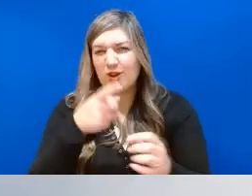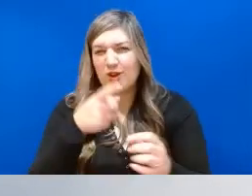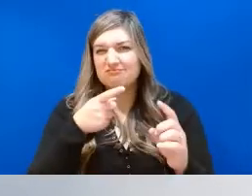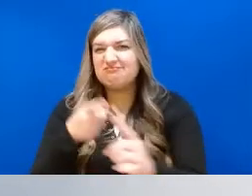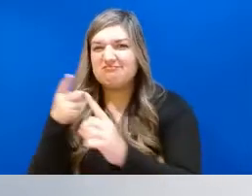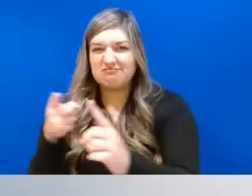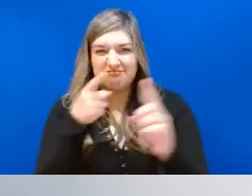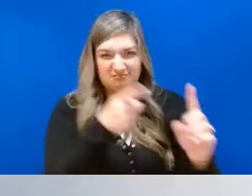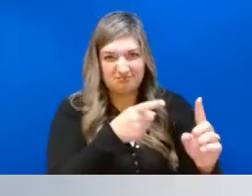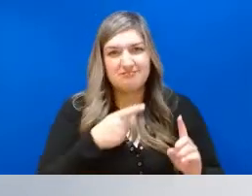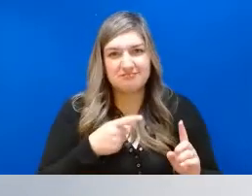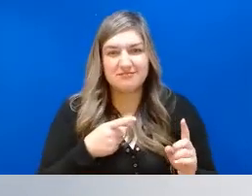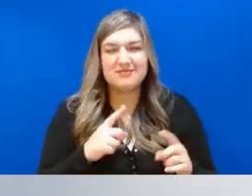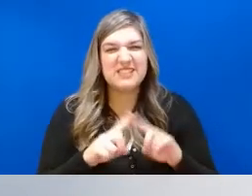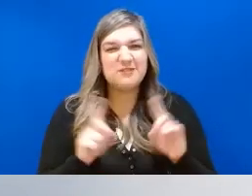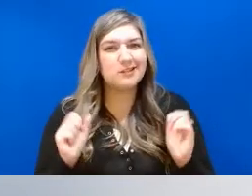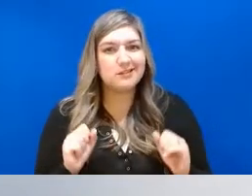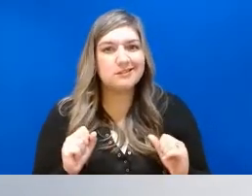Next slide, please.